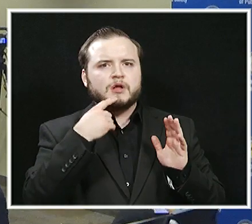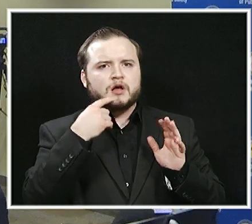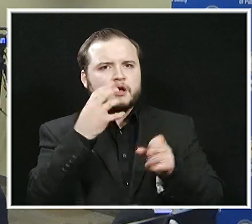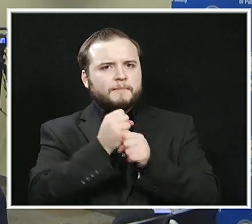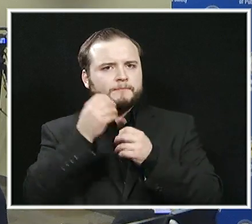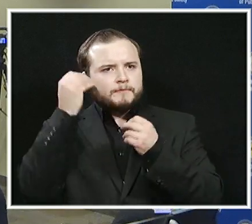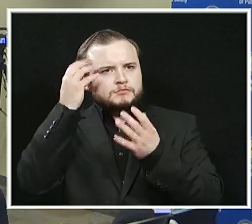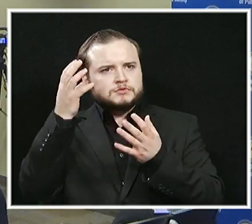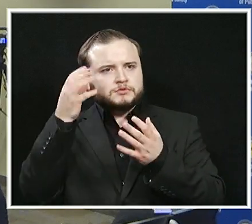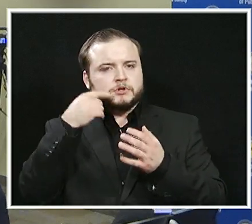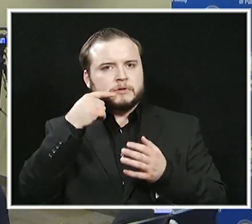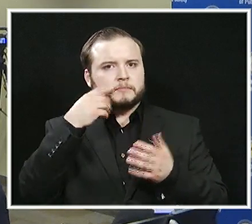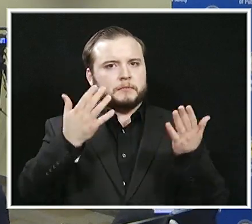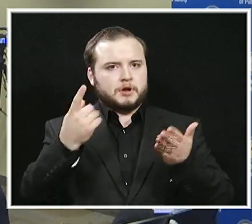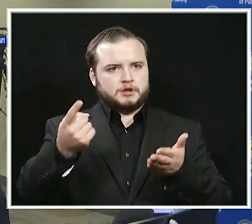≫ Yeah.